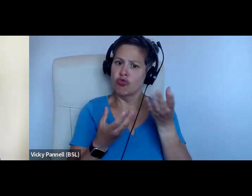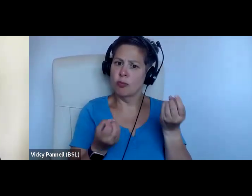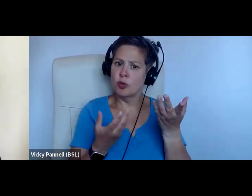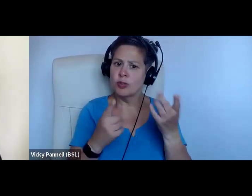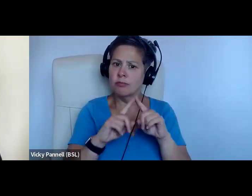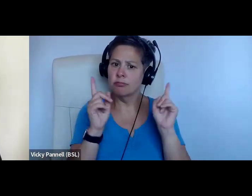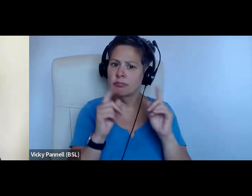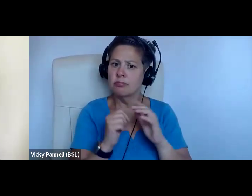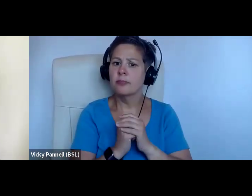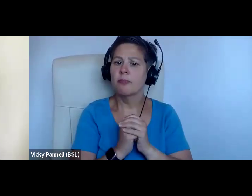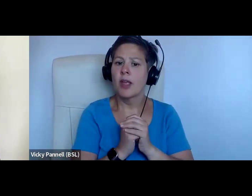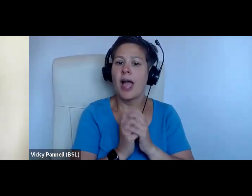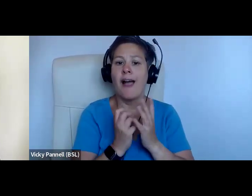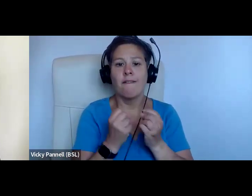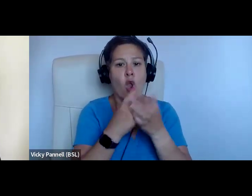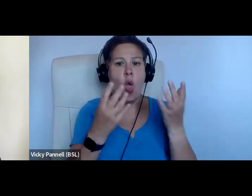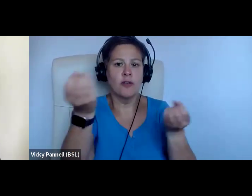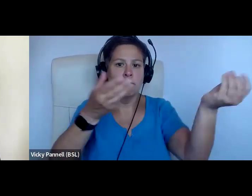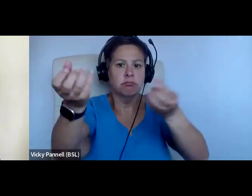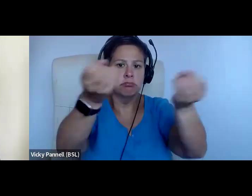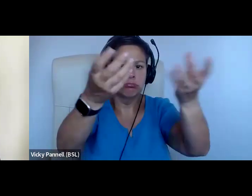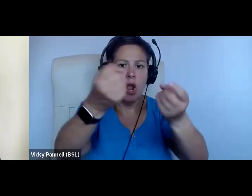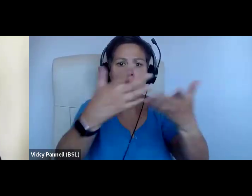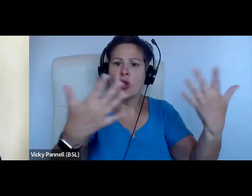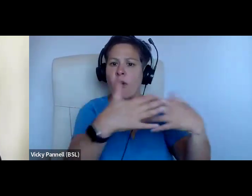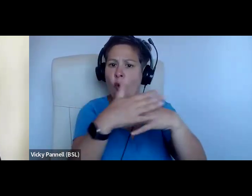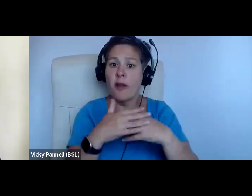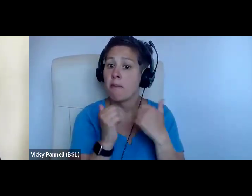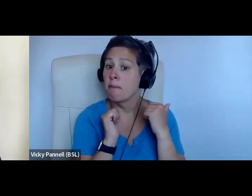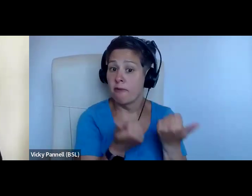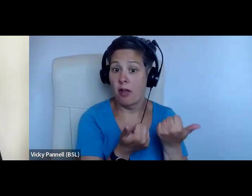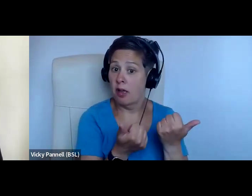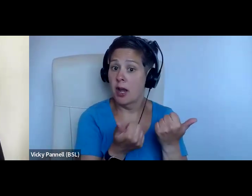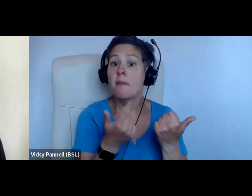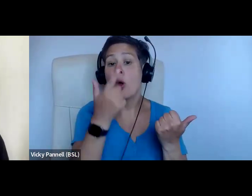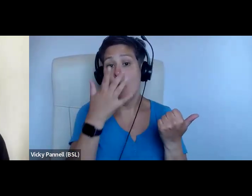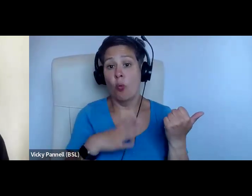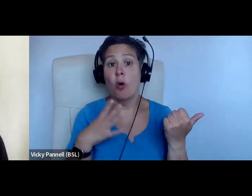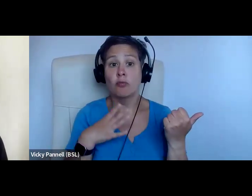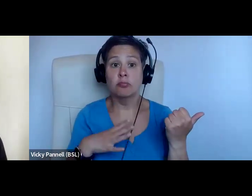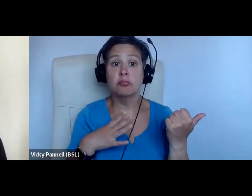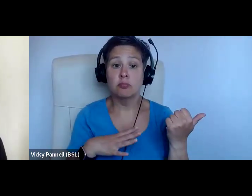drawn from your sort of particular and peculiar expertise as a, as an organization or as an